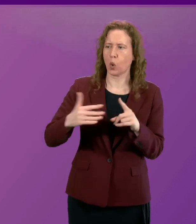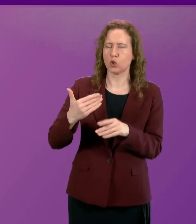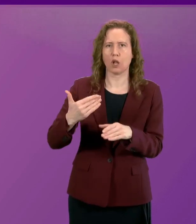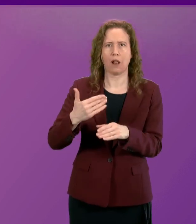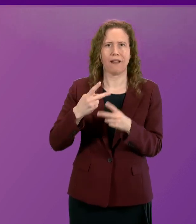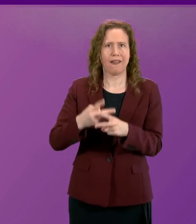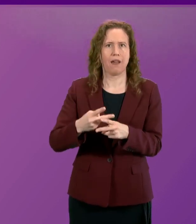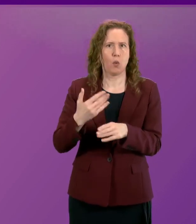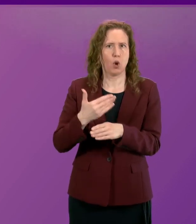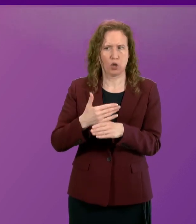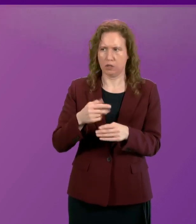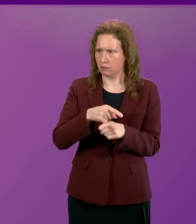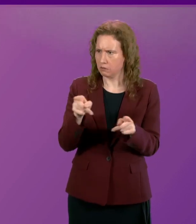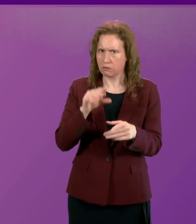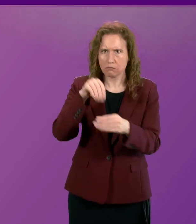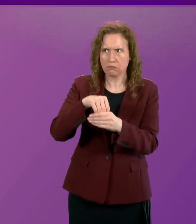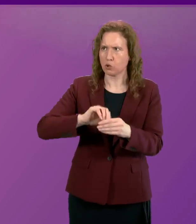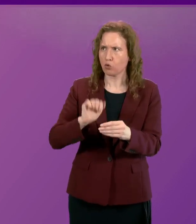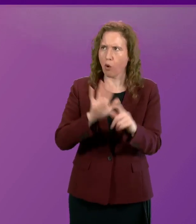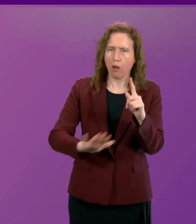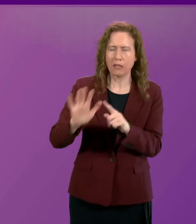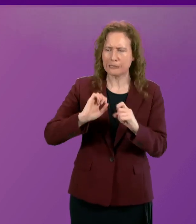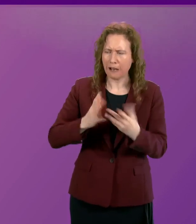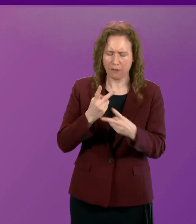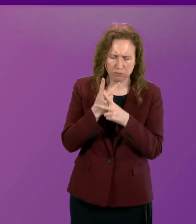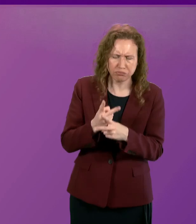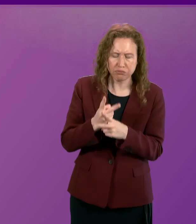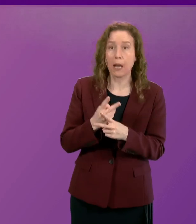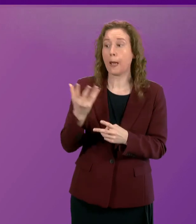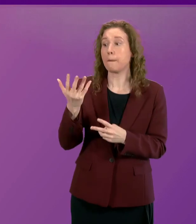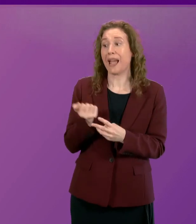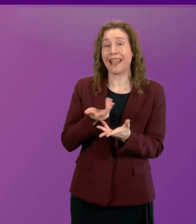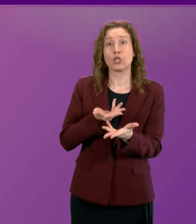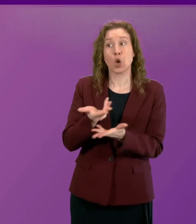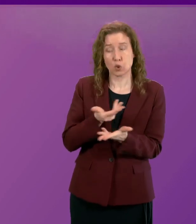high-quality care services across Scotland. Pay negotiations are a matter for trade unions